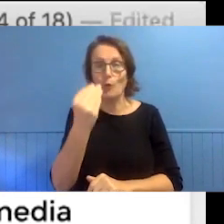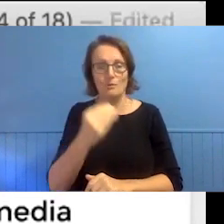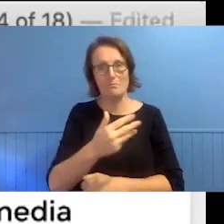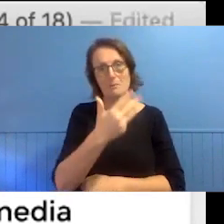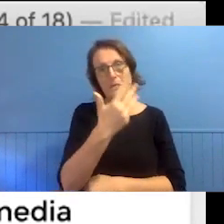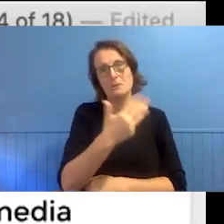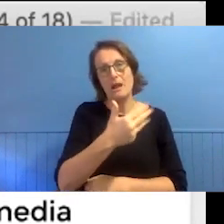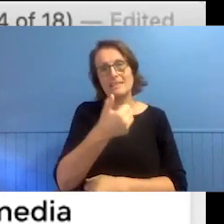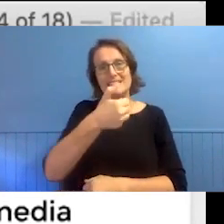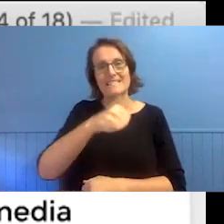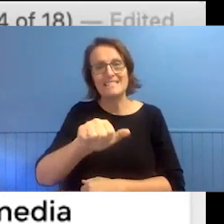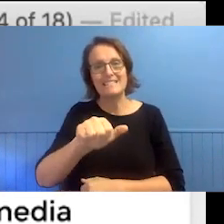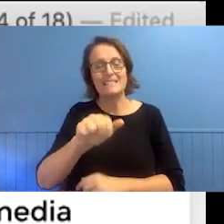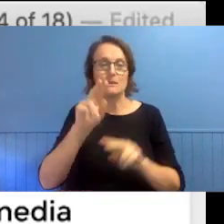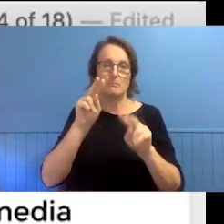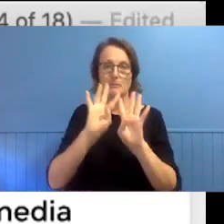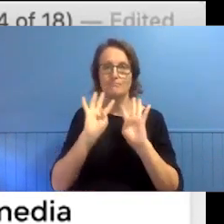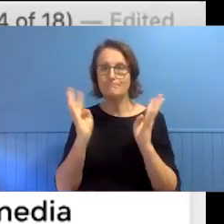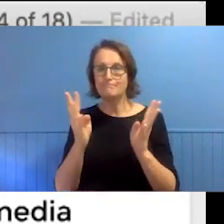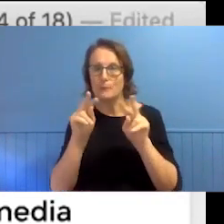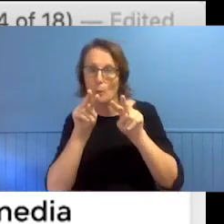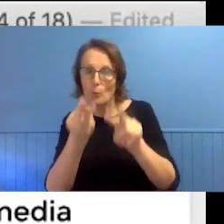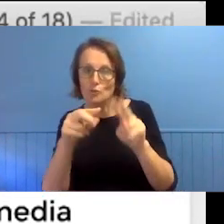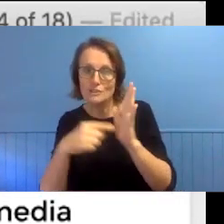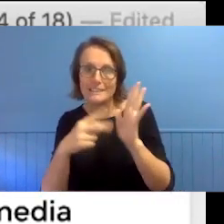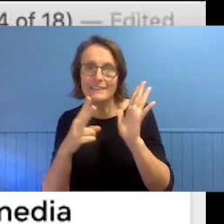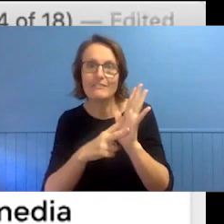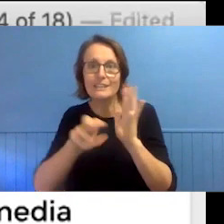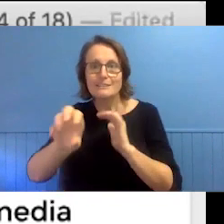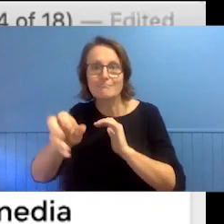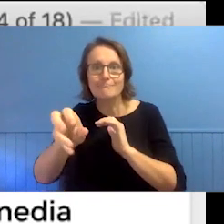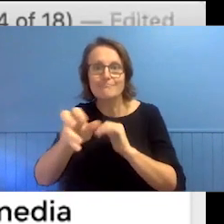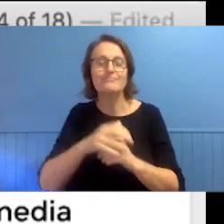gathered around watching the telly. What jumps out to you as the biggest